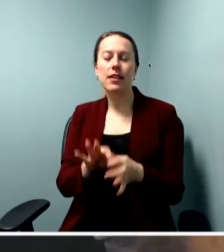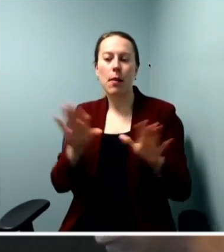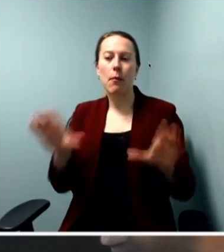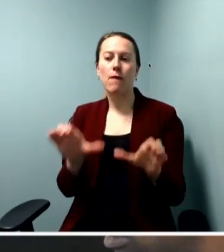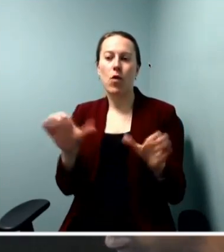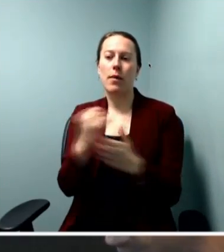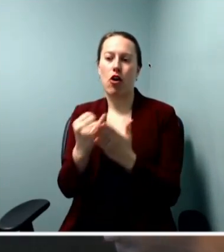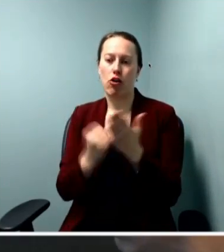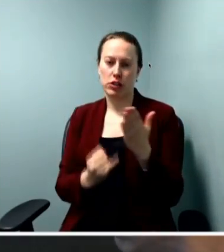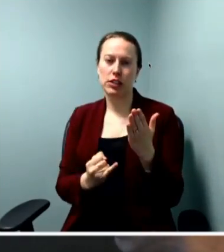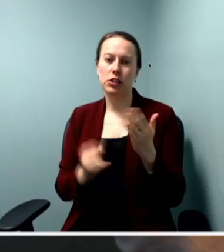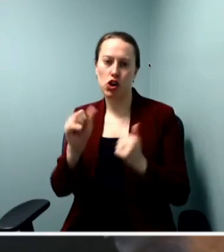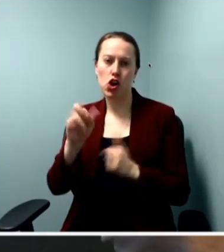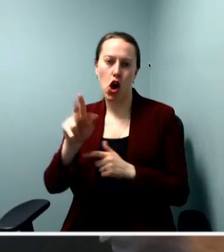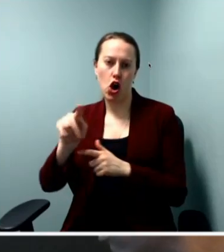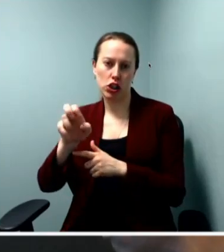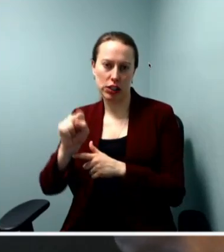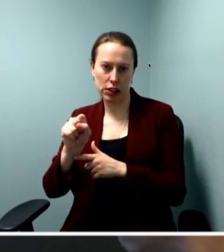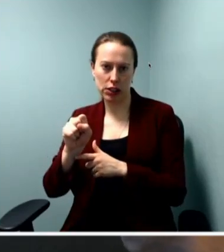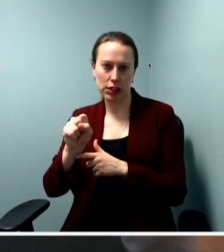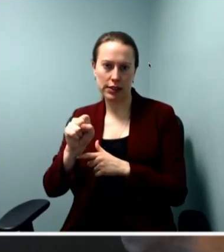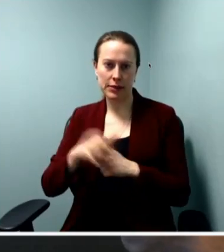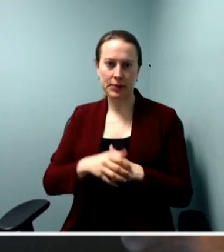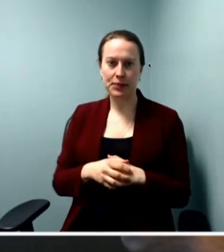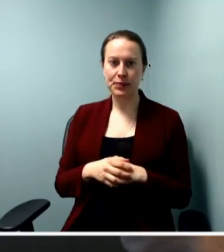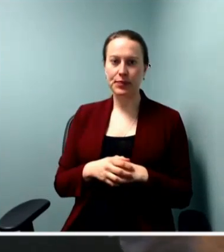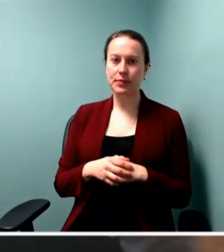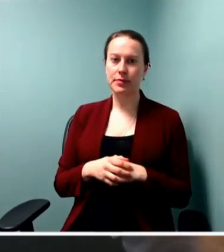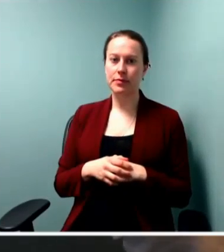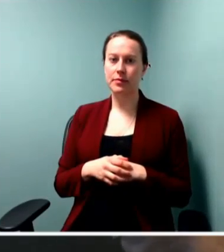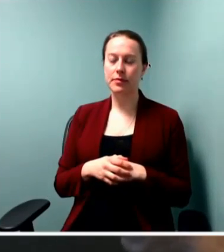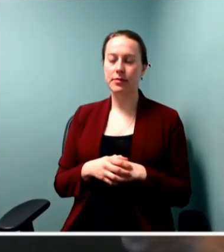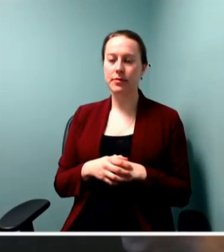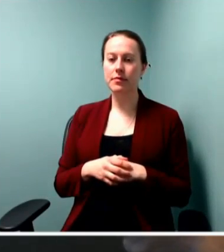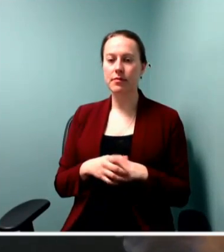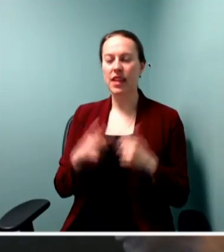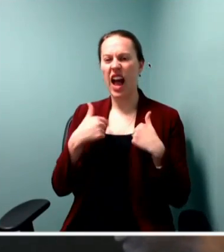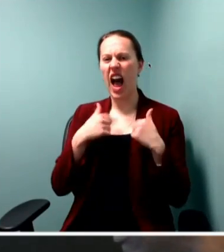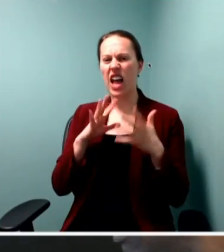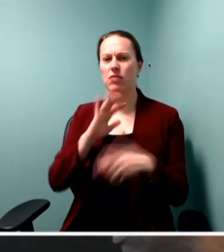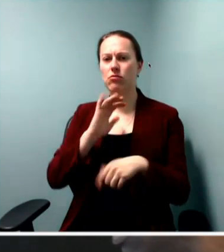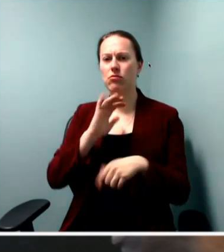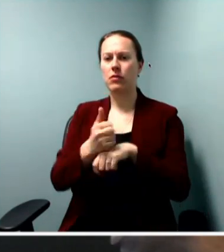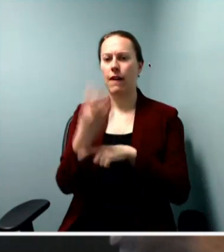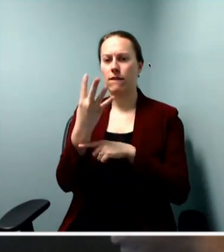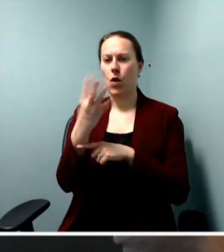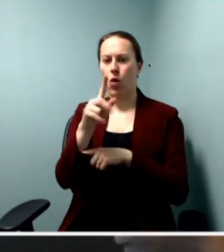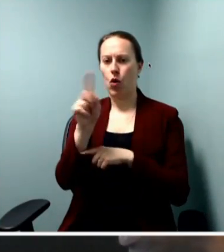Now, when we did this, I put together four questions, not insisting